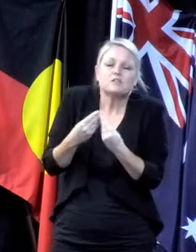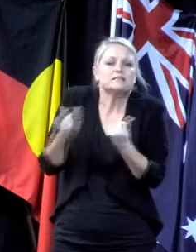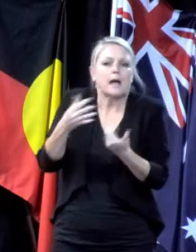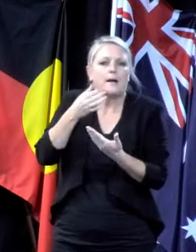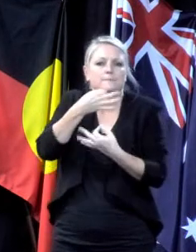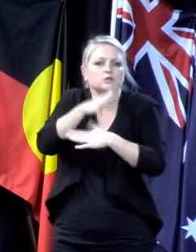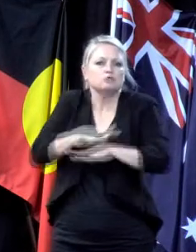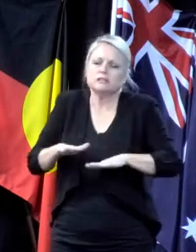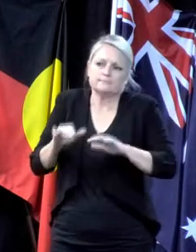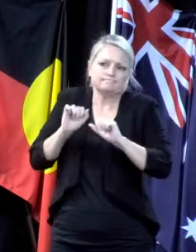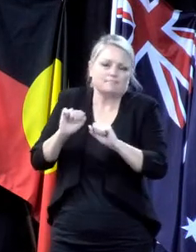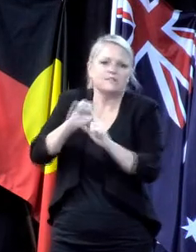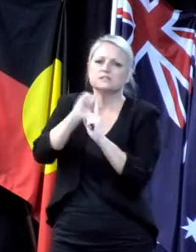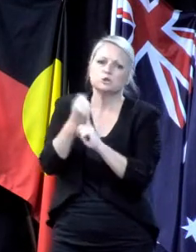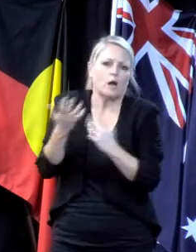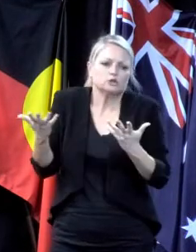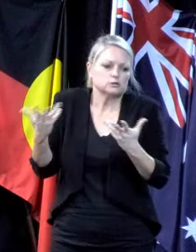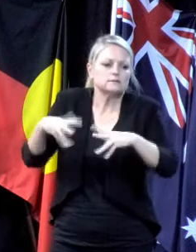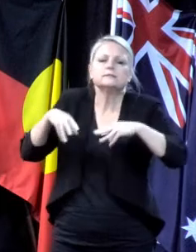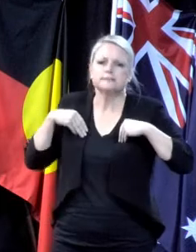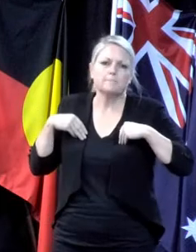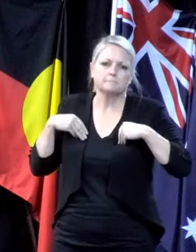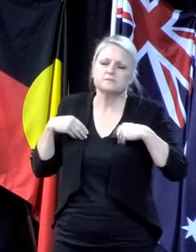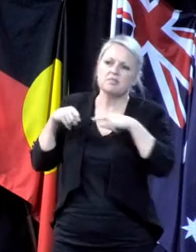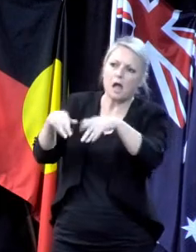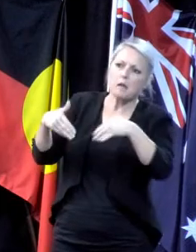But it's certainly not without trying on our behalf and without wanting -